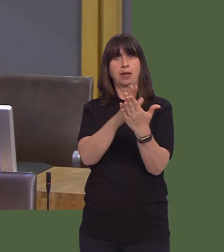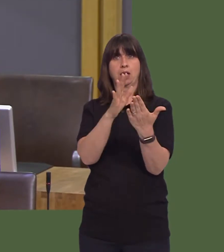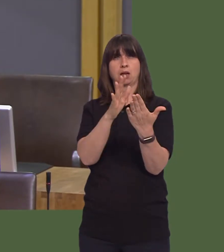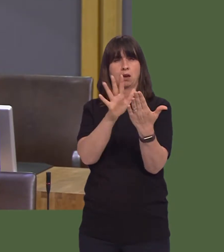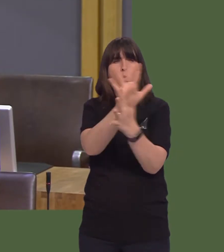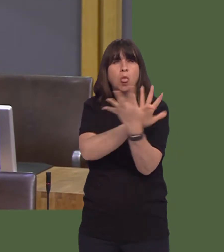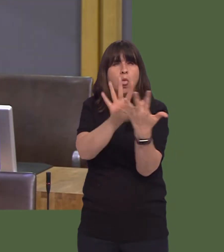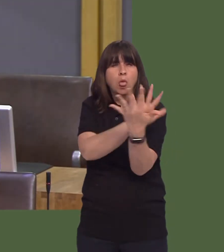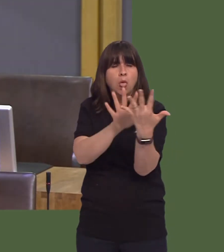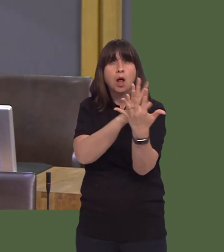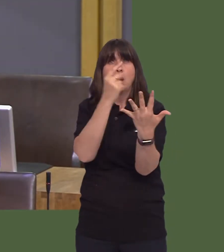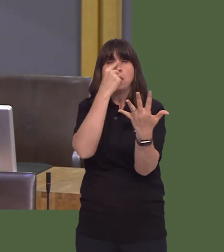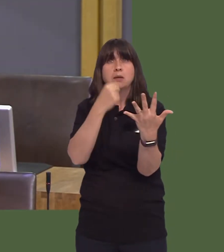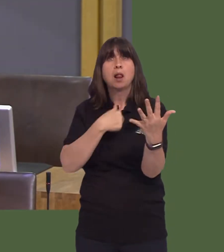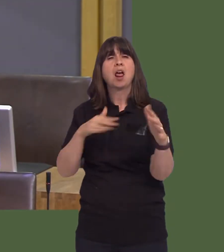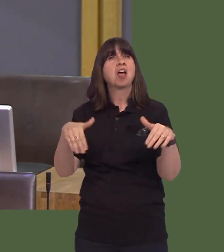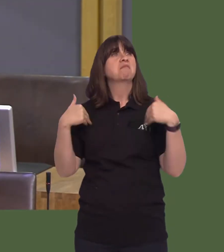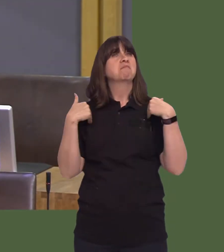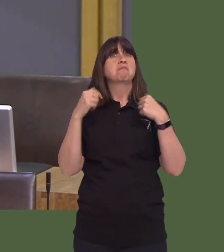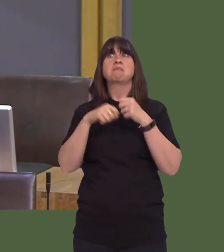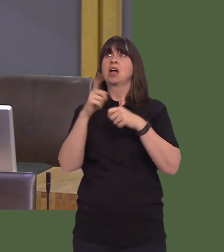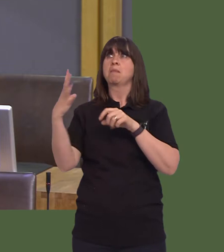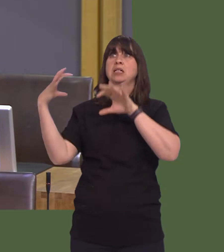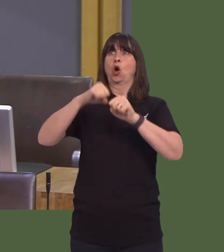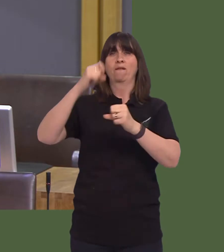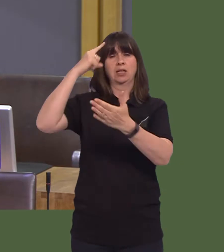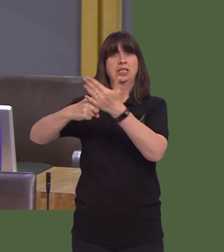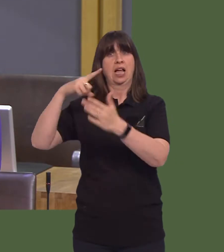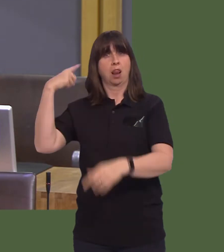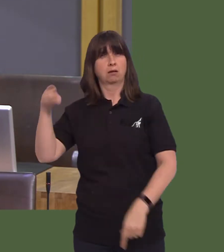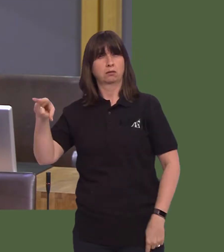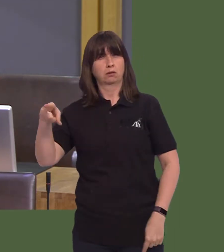that this will not happen. Does the First Minister agree or disagree with that statement?